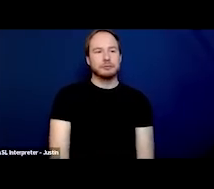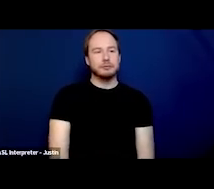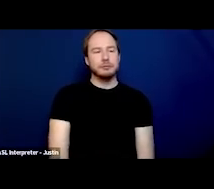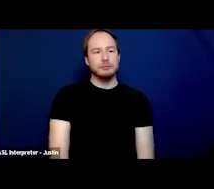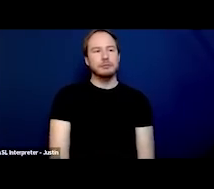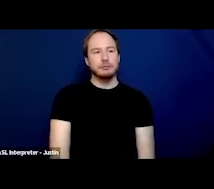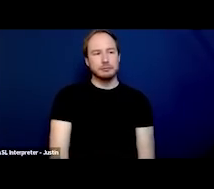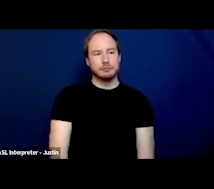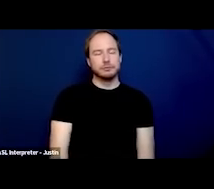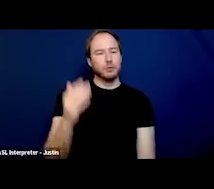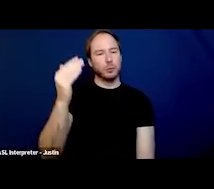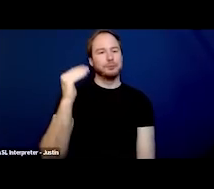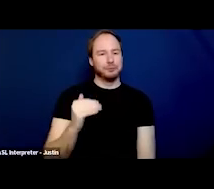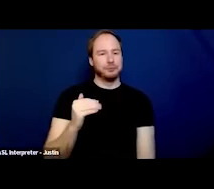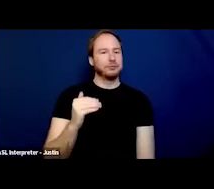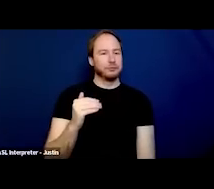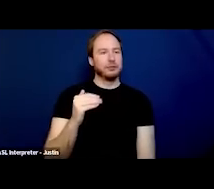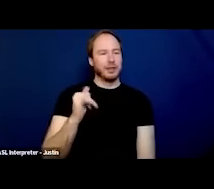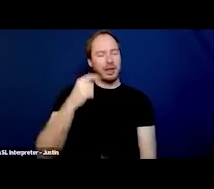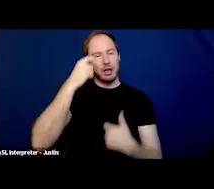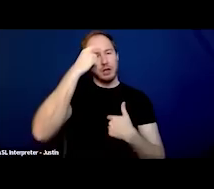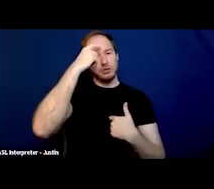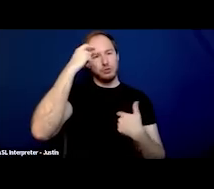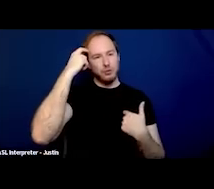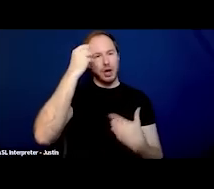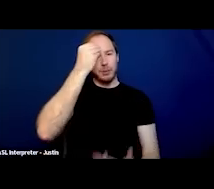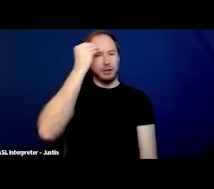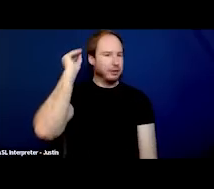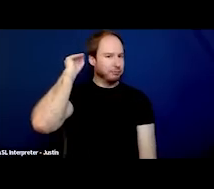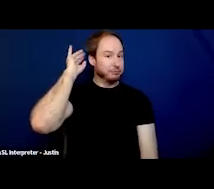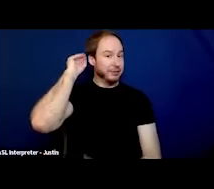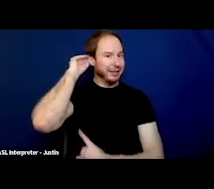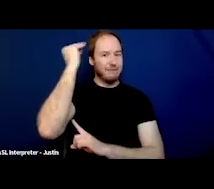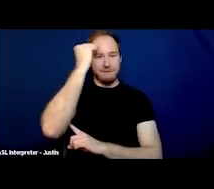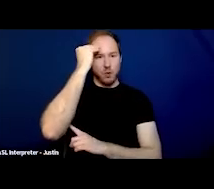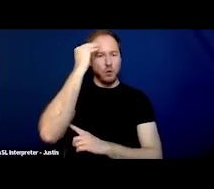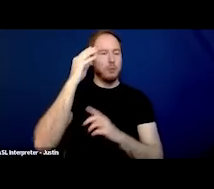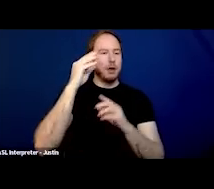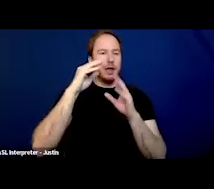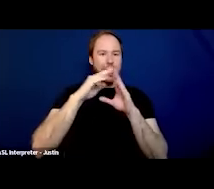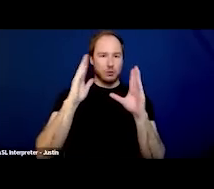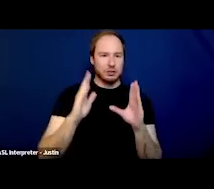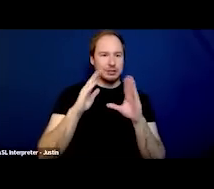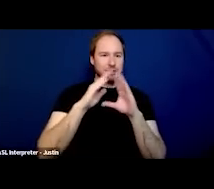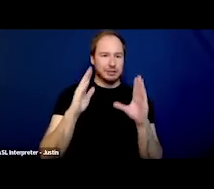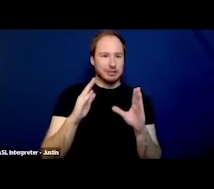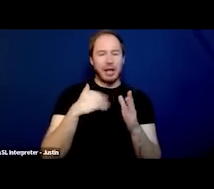And that brings me to my last point, which is about trauma-informed housing. I saw some comments about this already in the Q&A